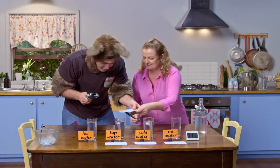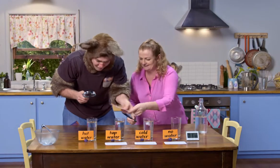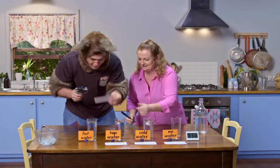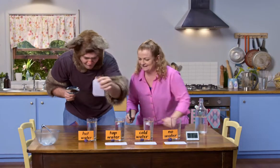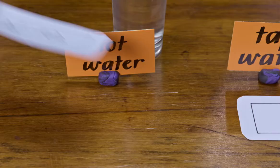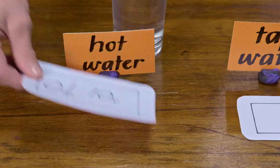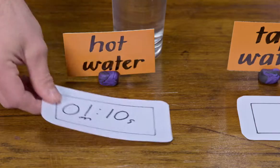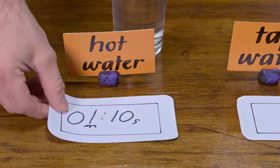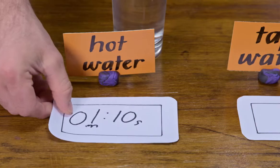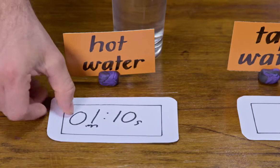OK. Oh, great.